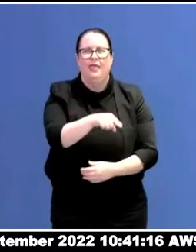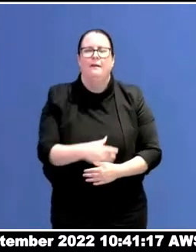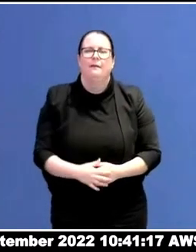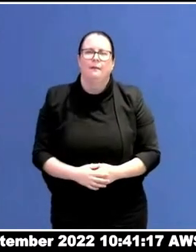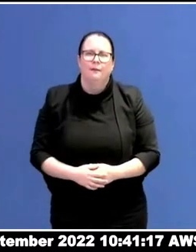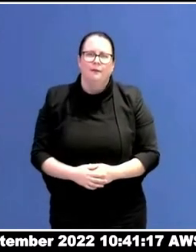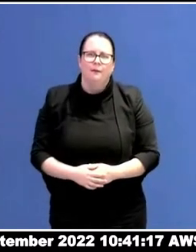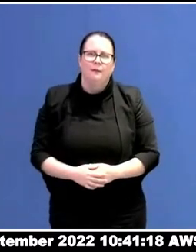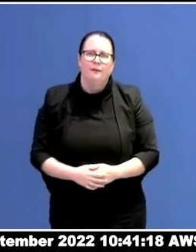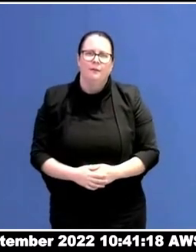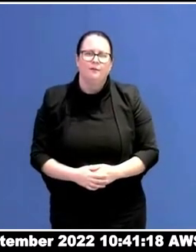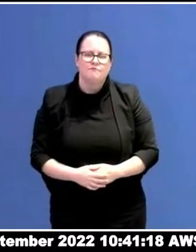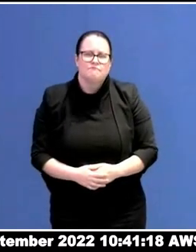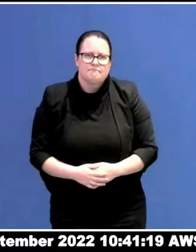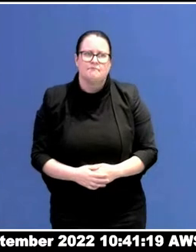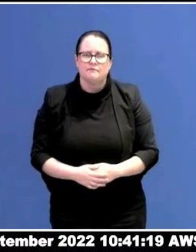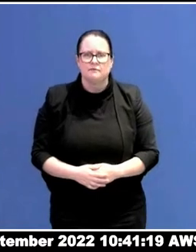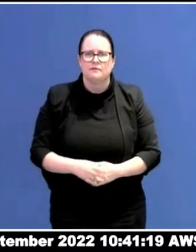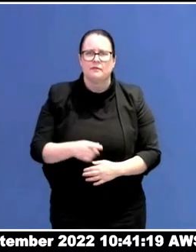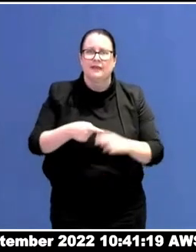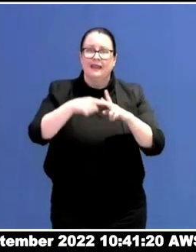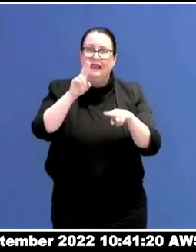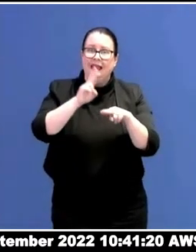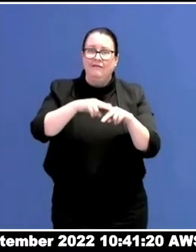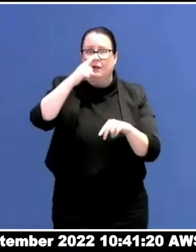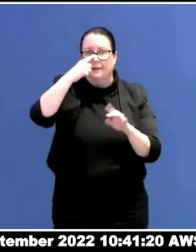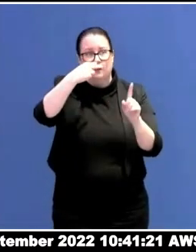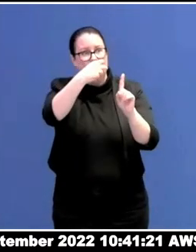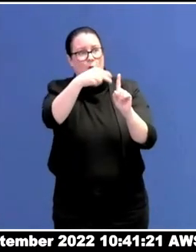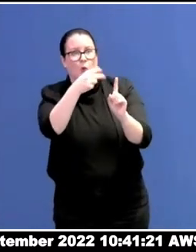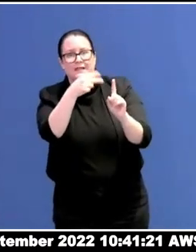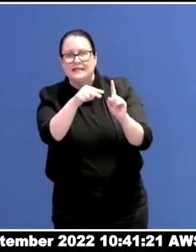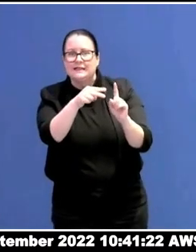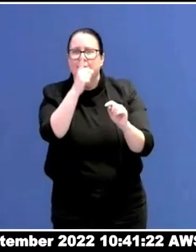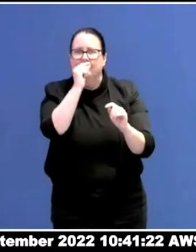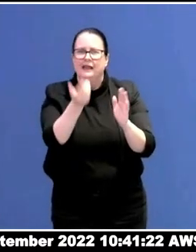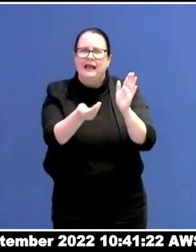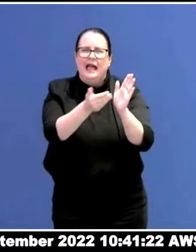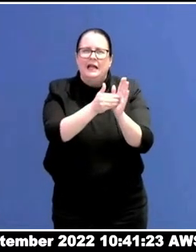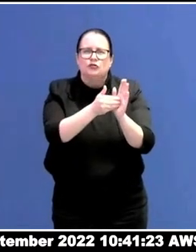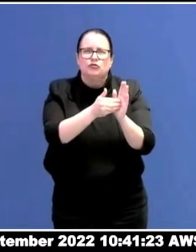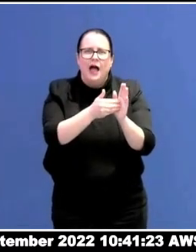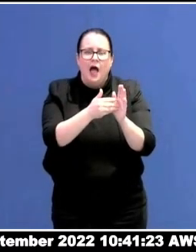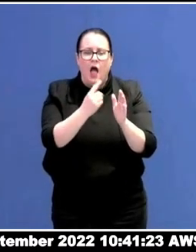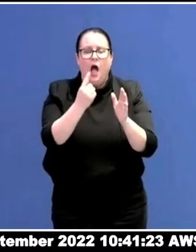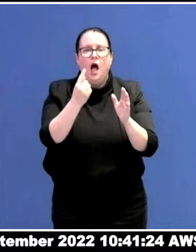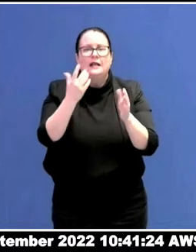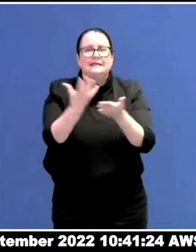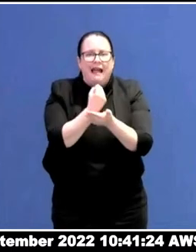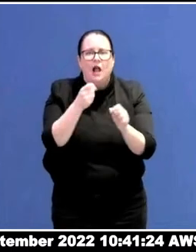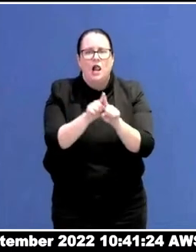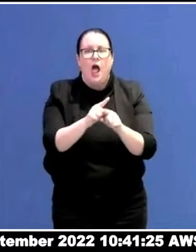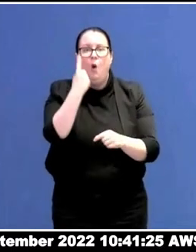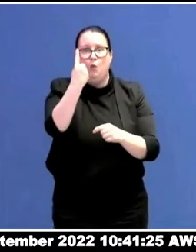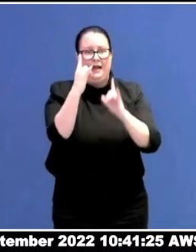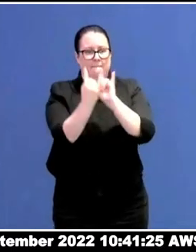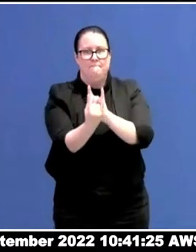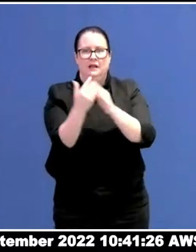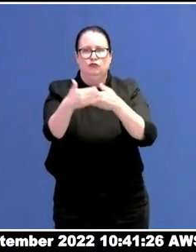And, yes, if they were able to be in a single cell, then I think it would offer the